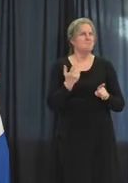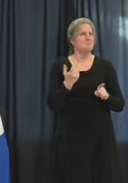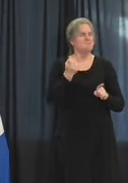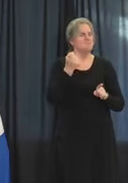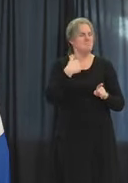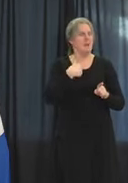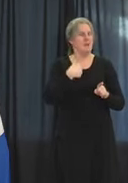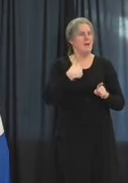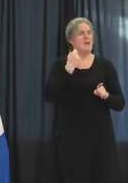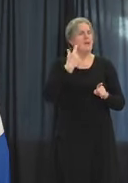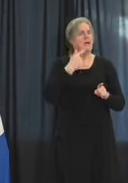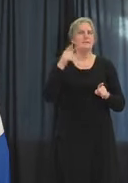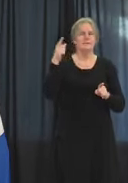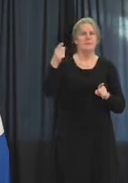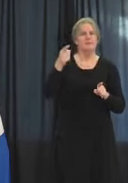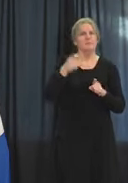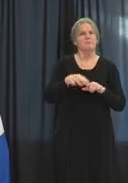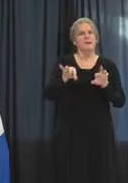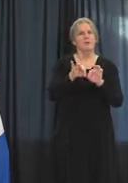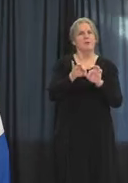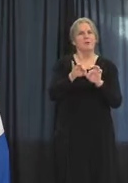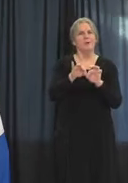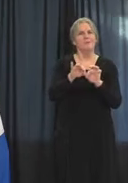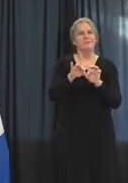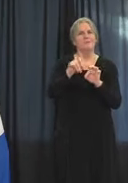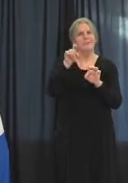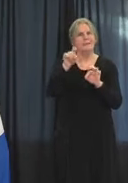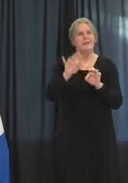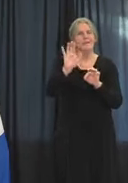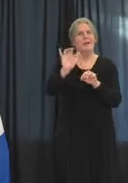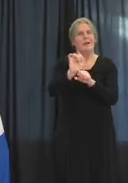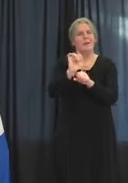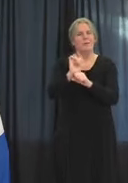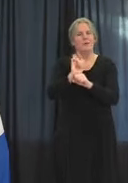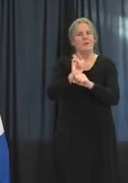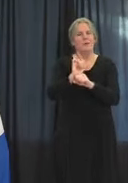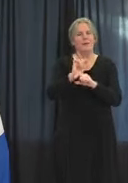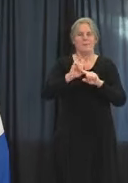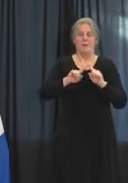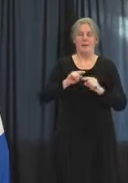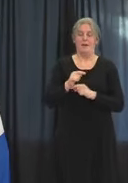So I get that, obviously, they are important right now but if the Prime Minister can self